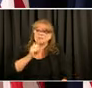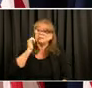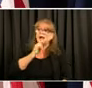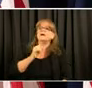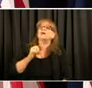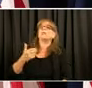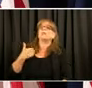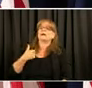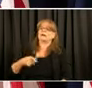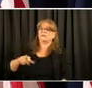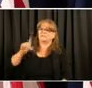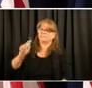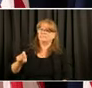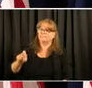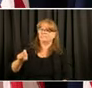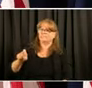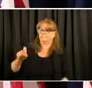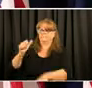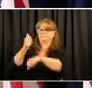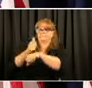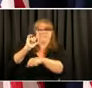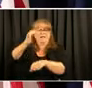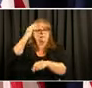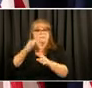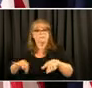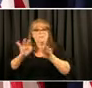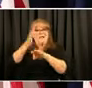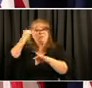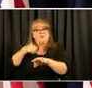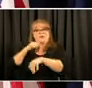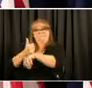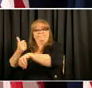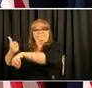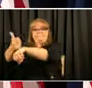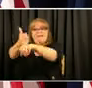there for it just two quick more ones uh thank you polis we love you thank you for giving us